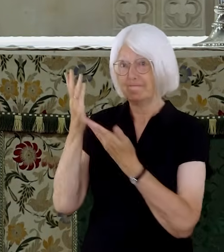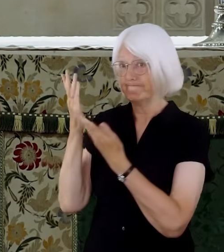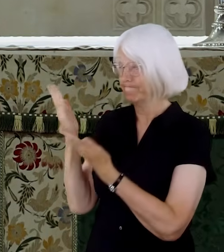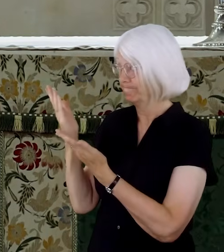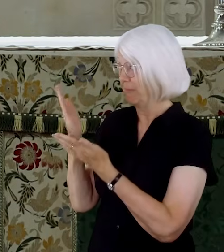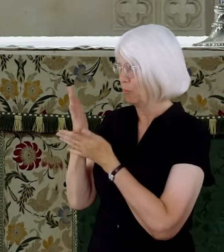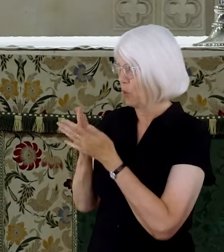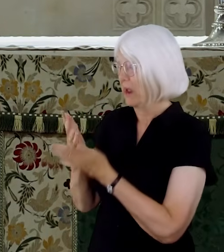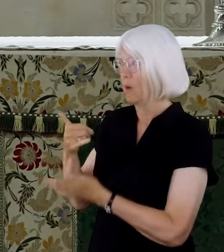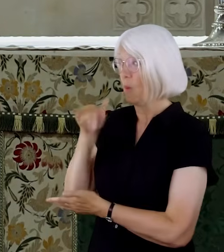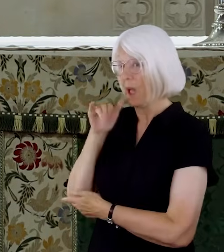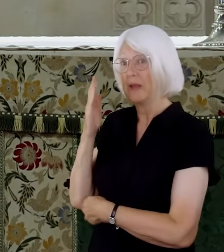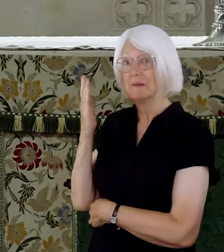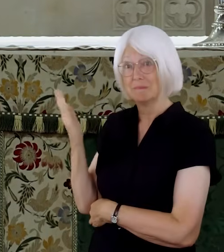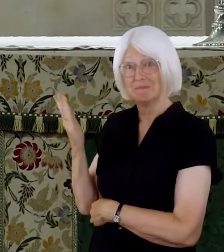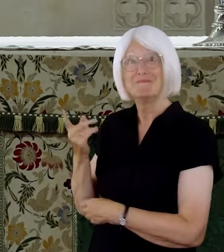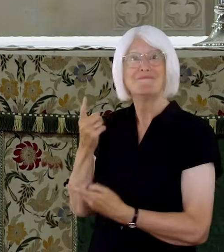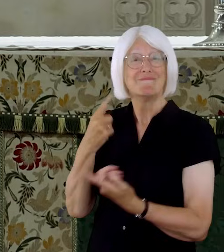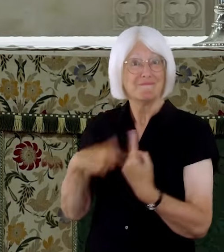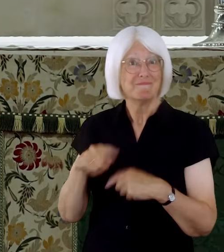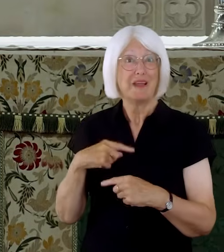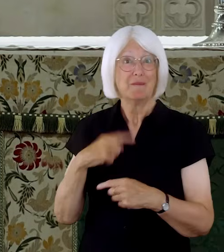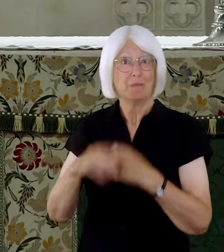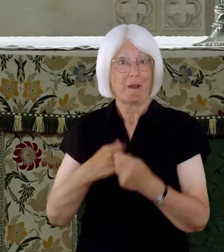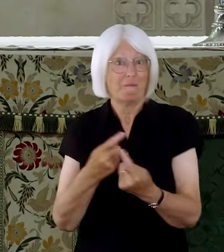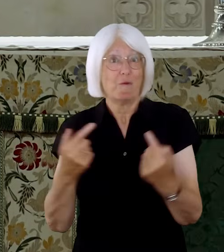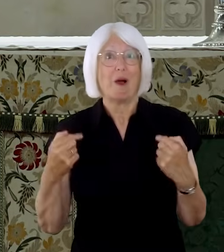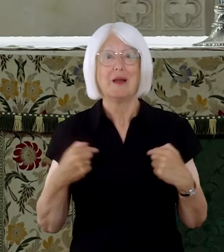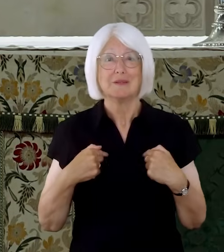these gifts of bread and wine may be to us the body